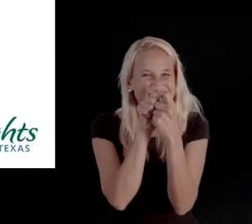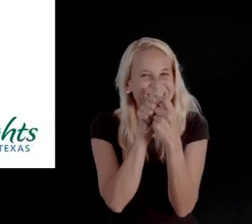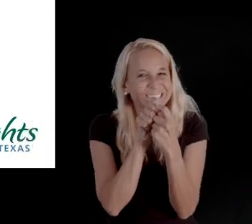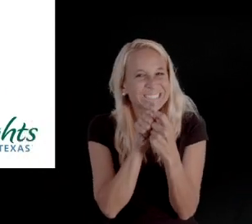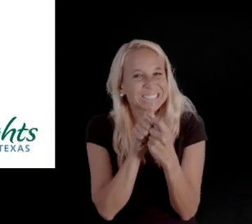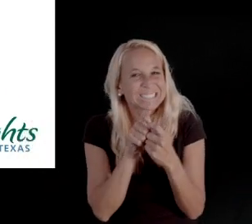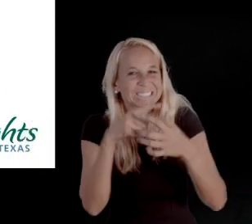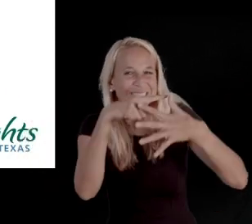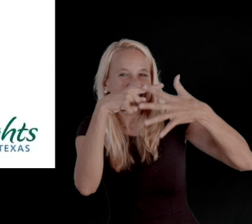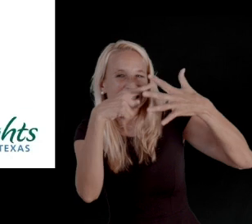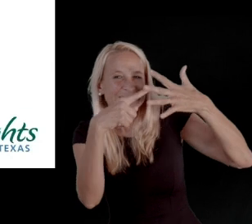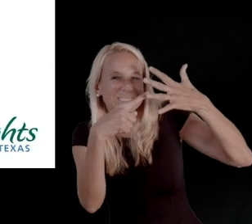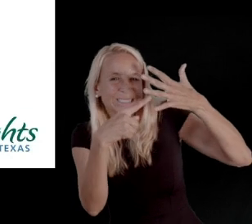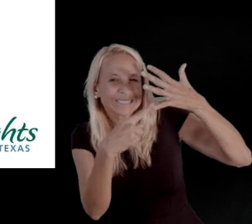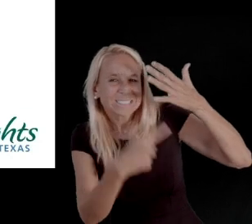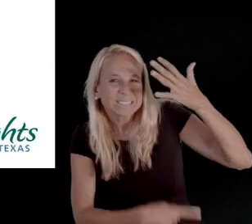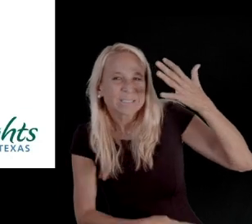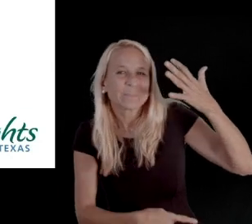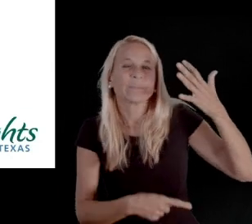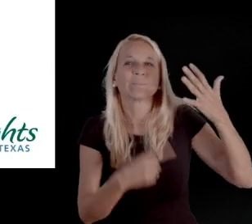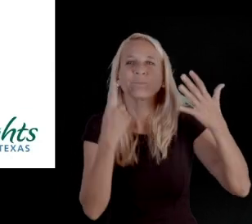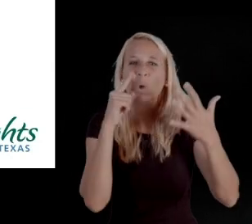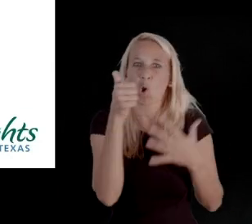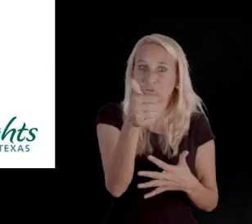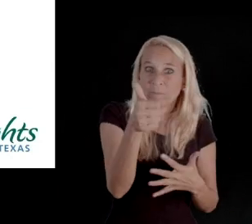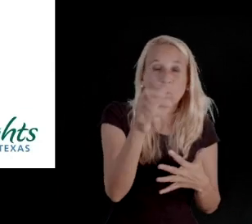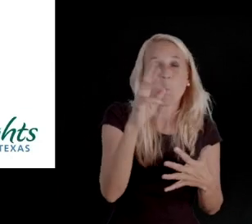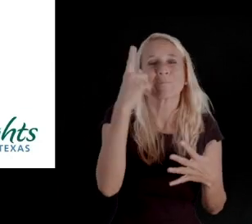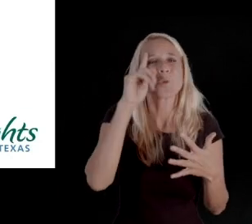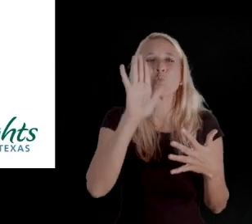they know that what it's going to entail for you, or what it's going to entail for your loved one.